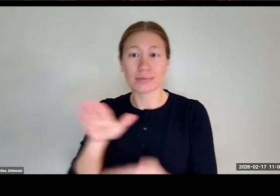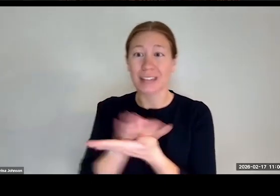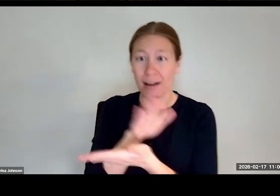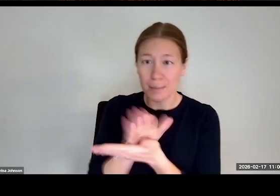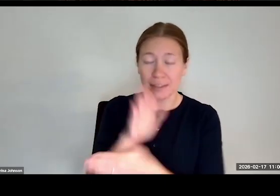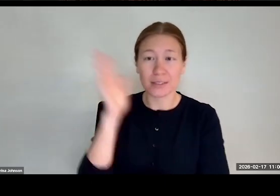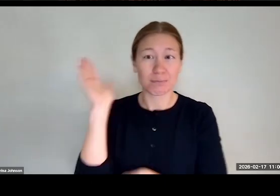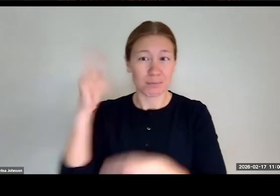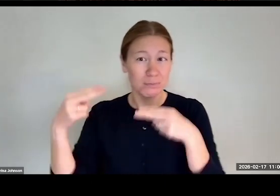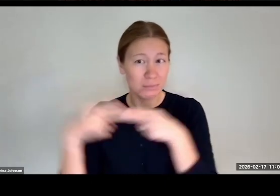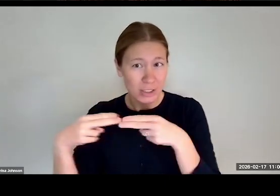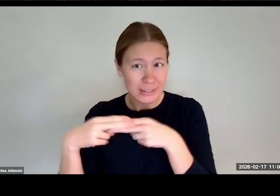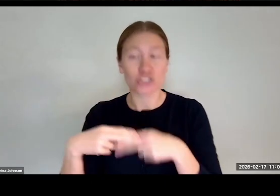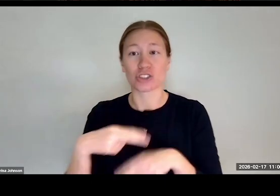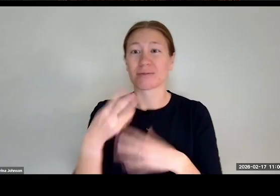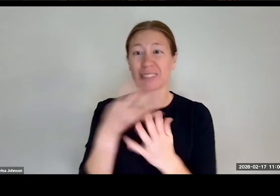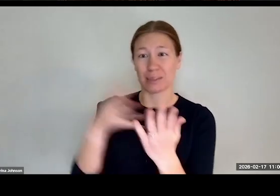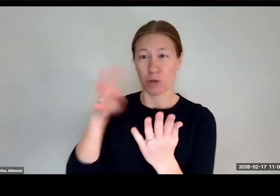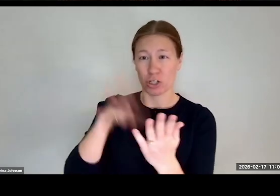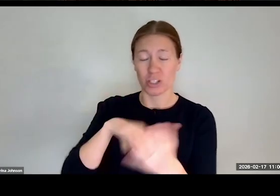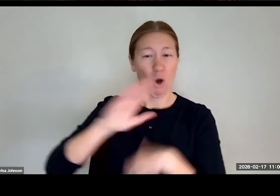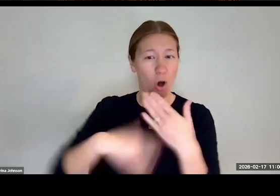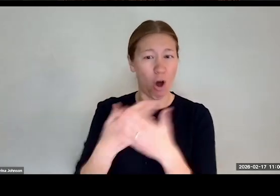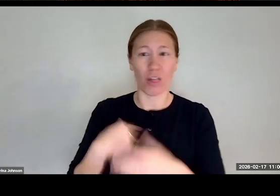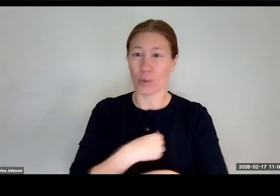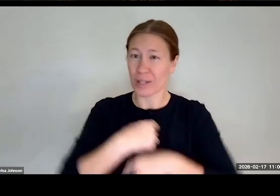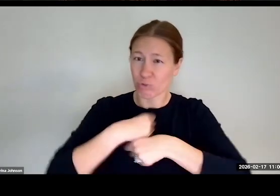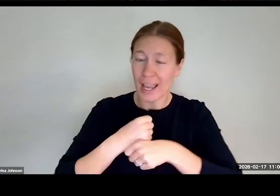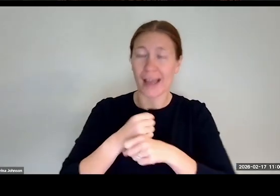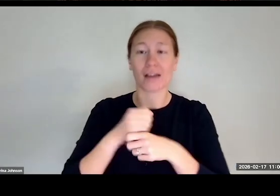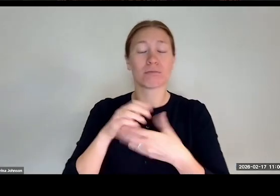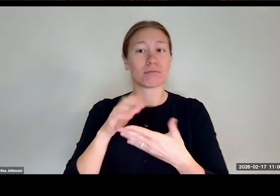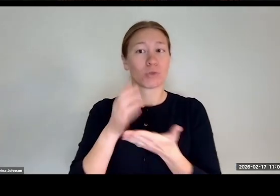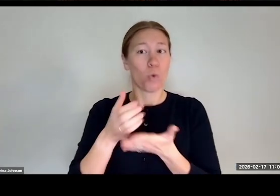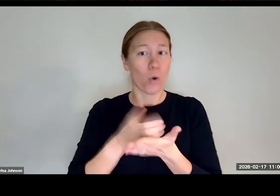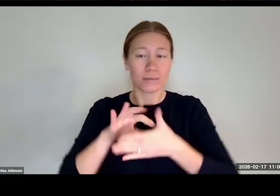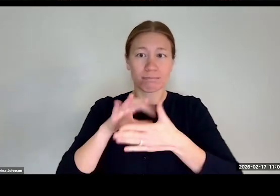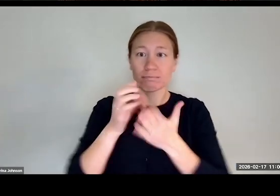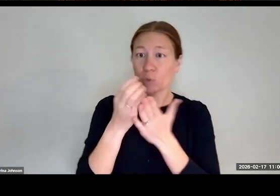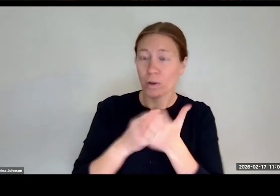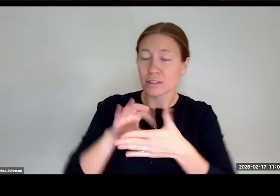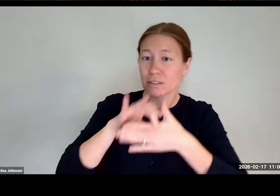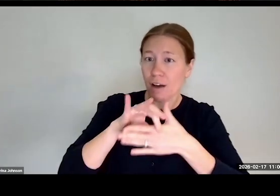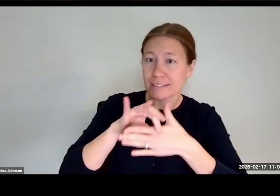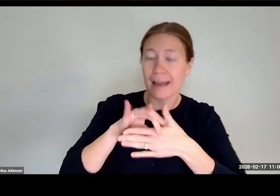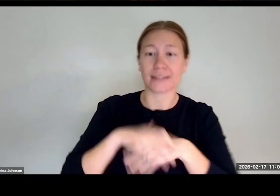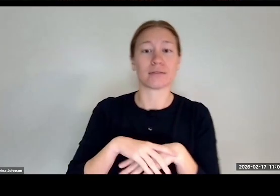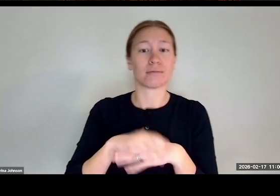and spreadsheets that we create, the course content that we put online, our communications and events that we hold online